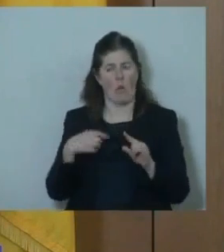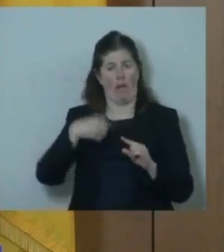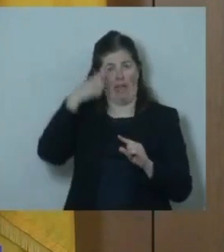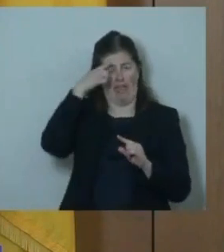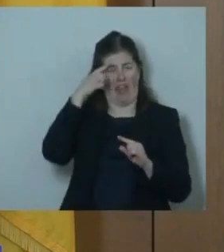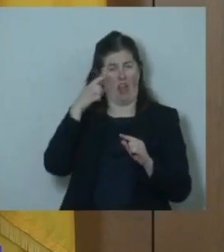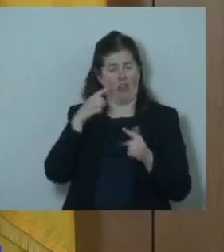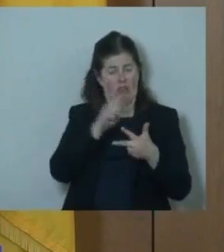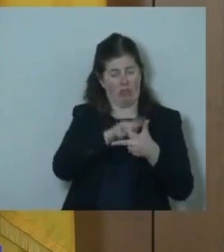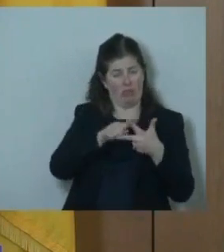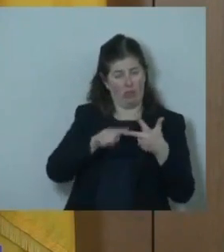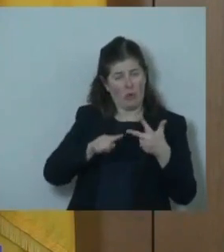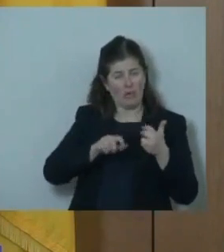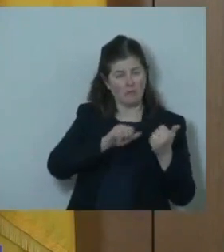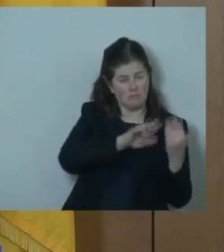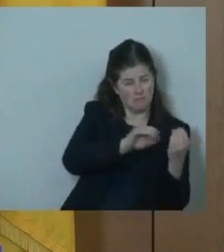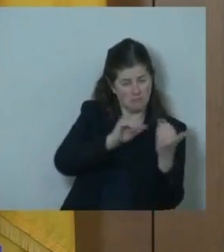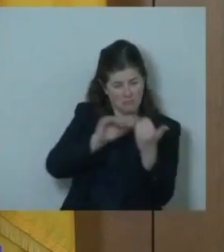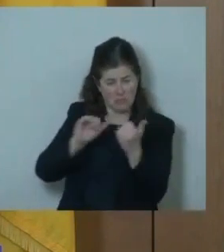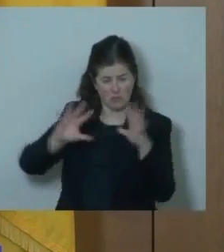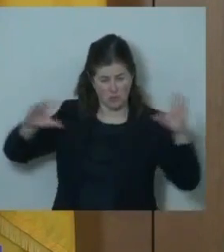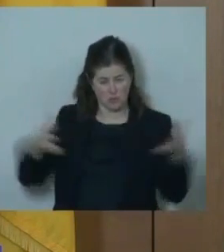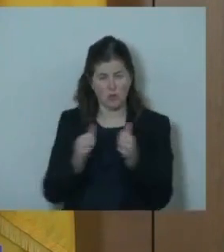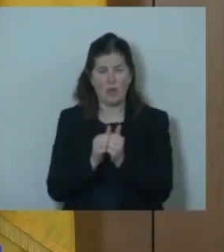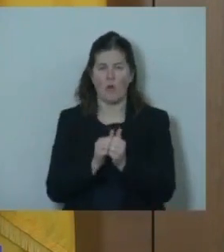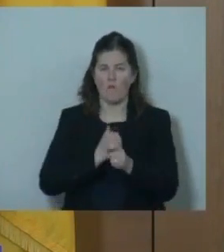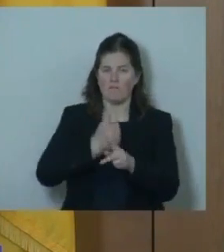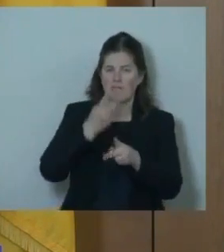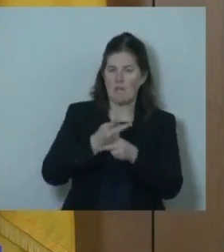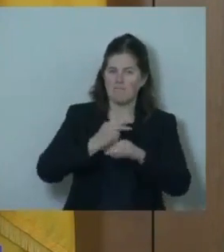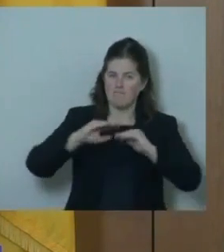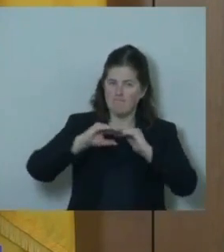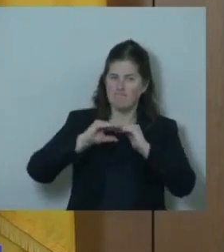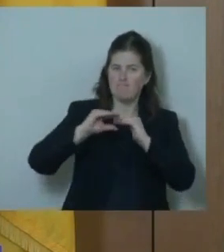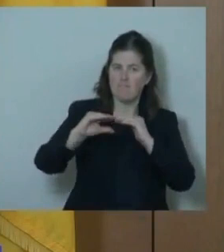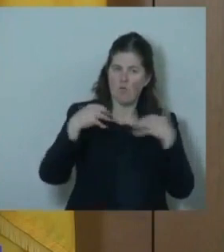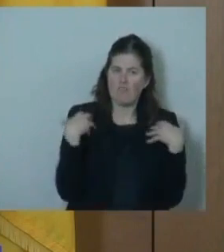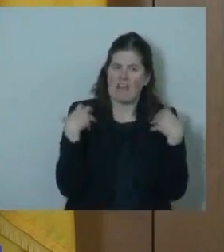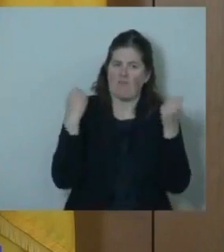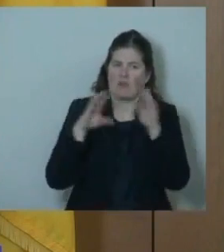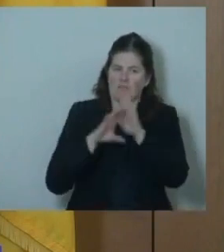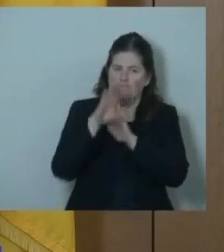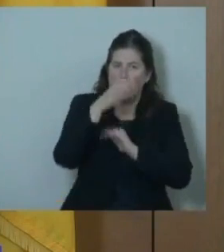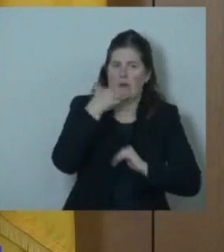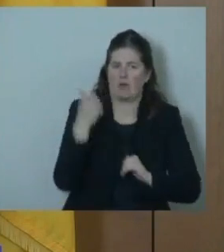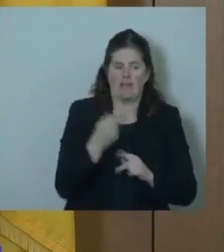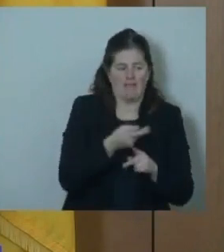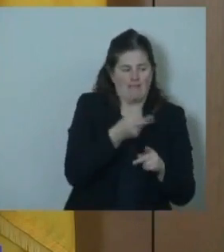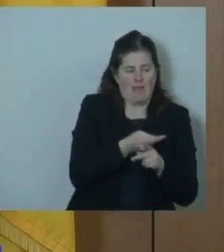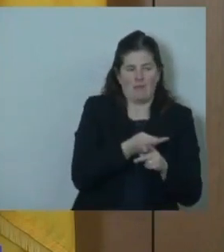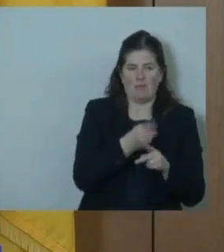A LOT OF IT CAN BE DONE USING THE INTERNET AND TELEWORK AND TELEHEALTH ASPECTS.